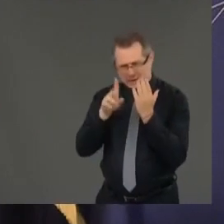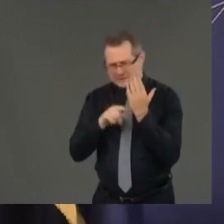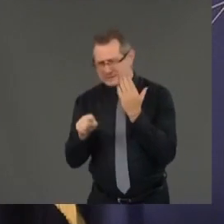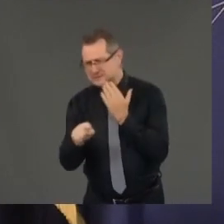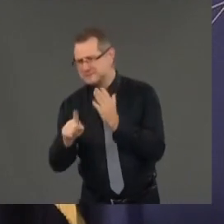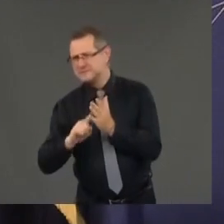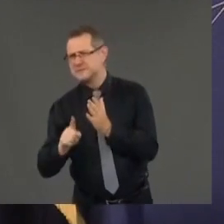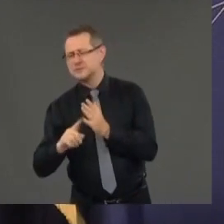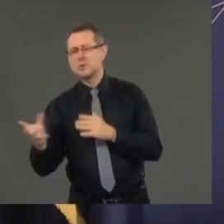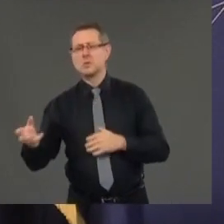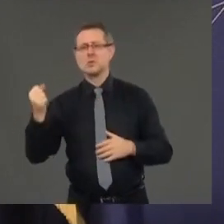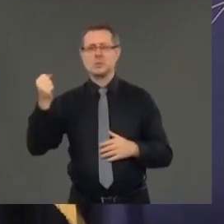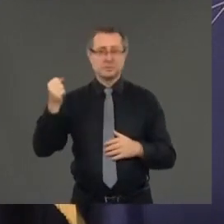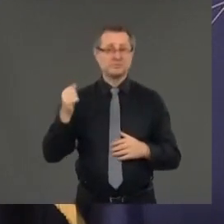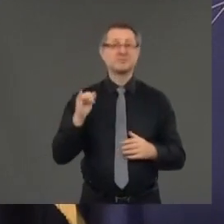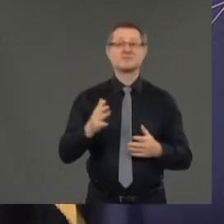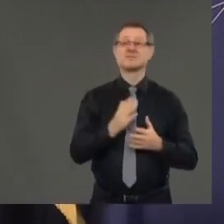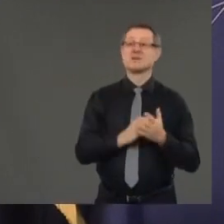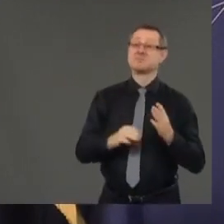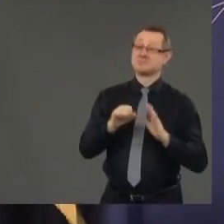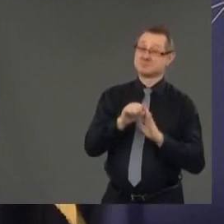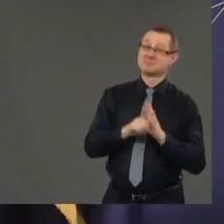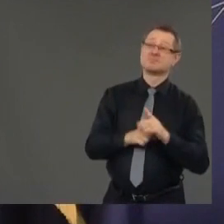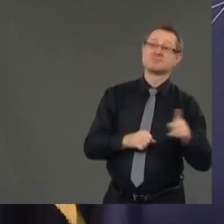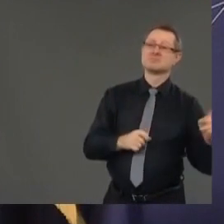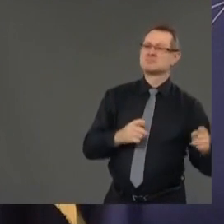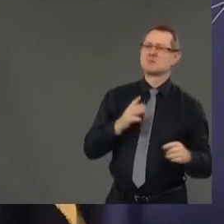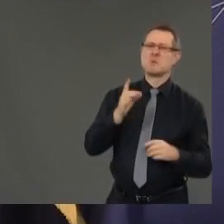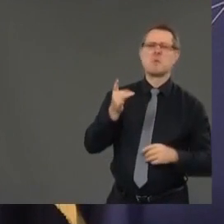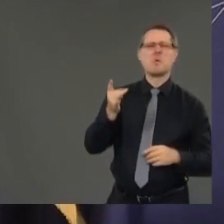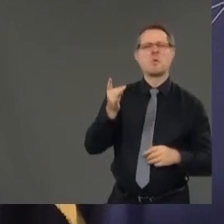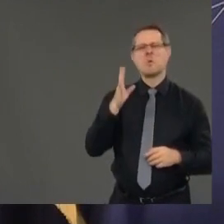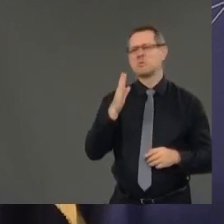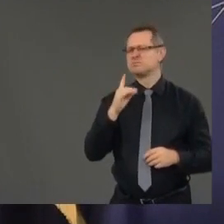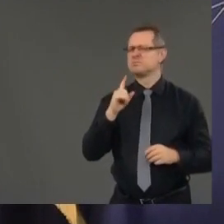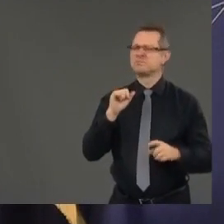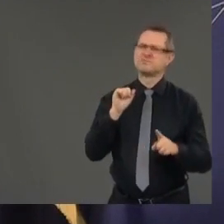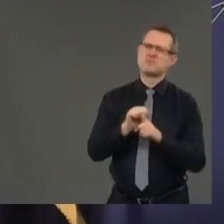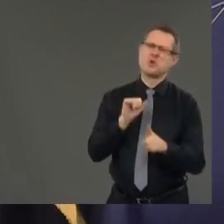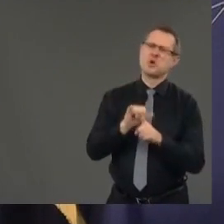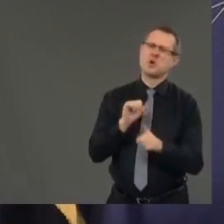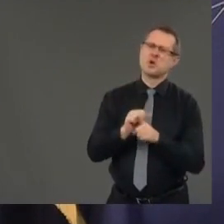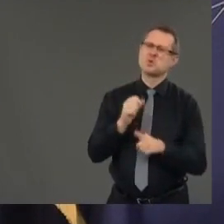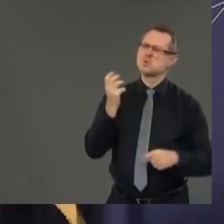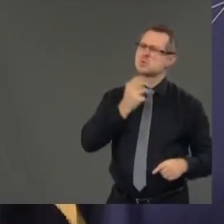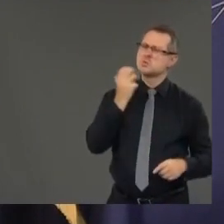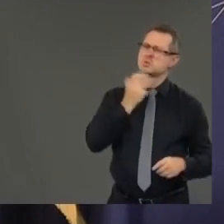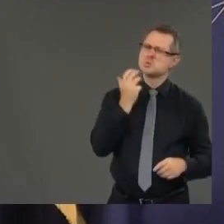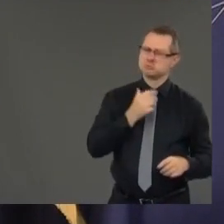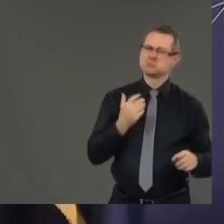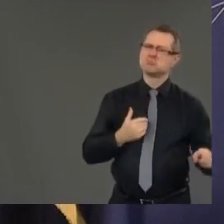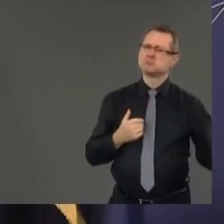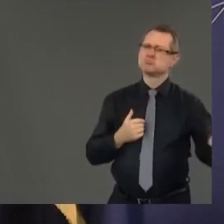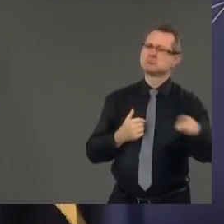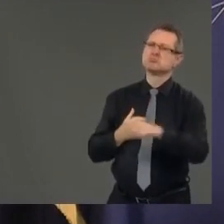WE WIND UP WITH A LOT OF PEOPLE WHO FILE AND THEN THERE'S AN ISSUE.